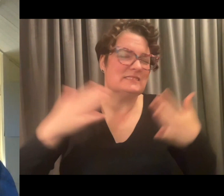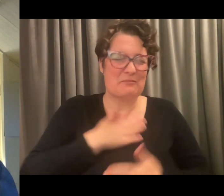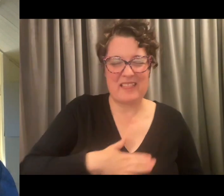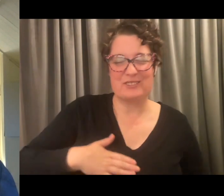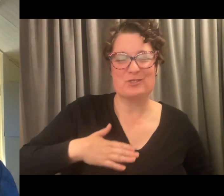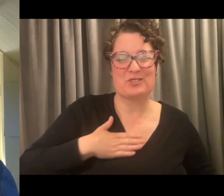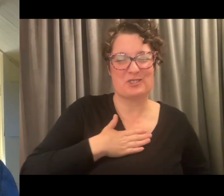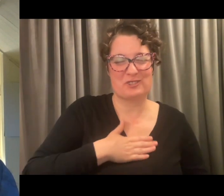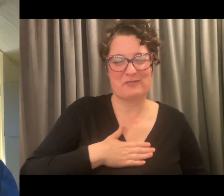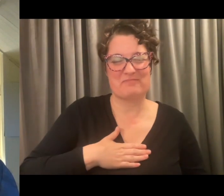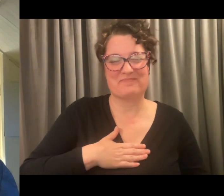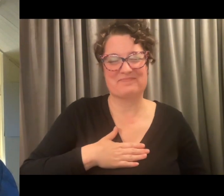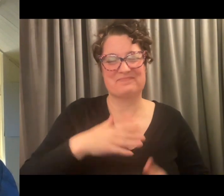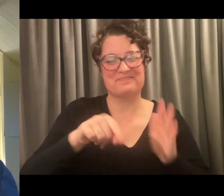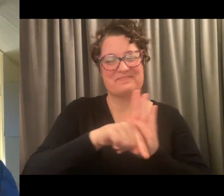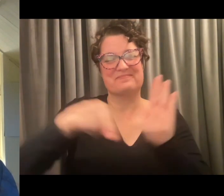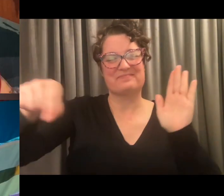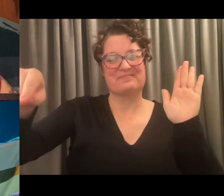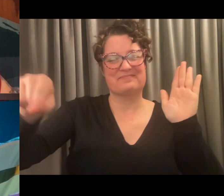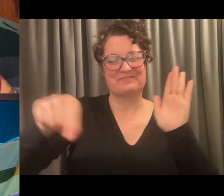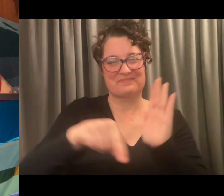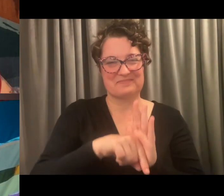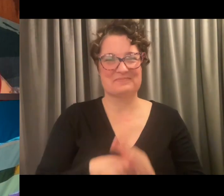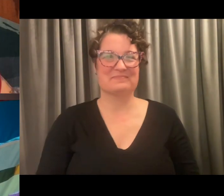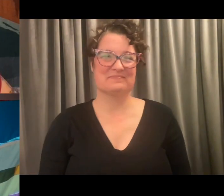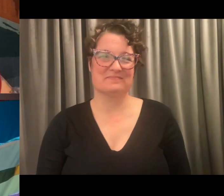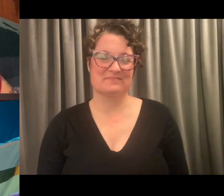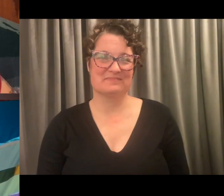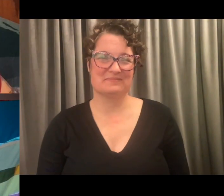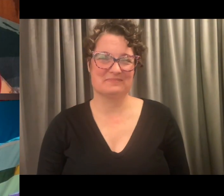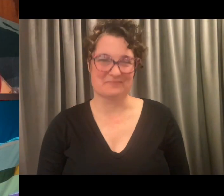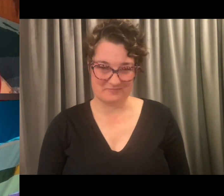Nomy: And now it is time for the segment that we call This Way to Olam